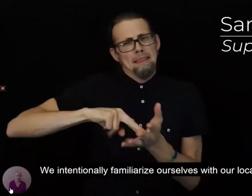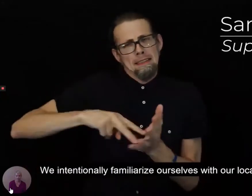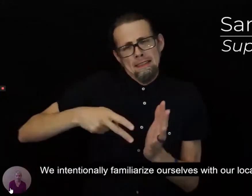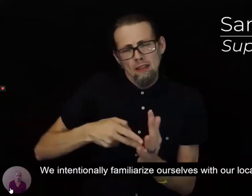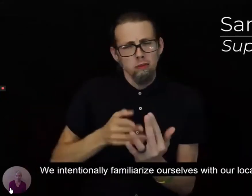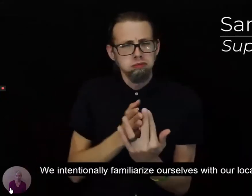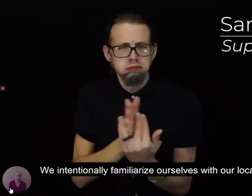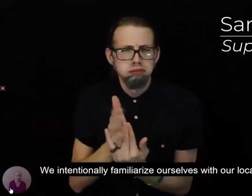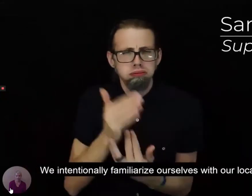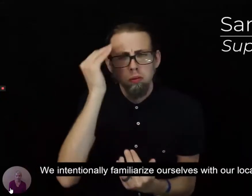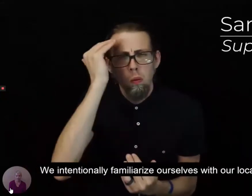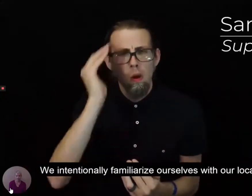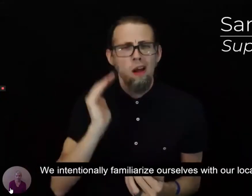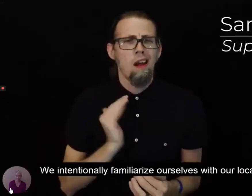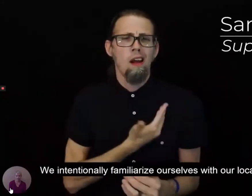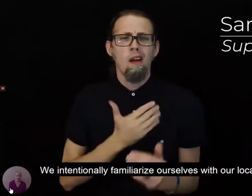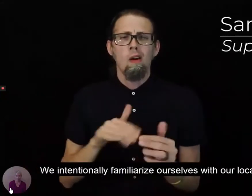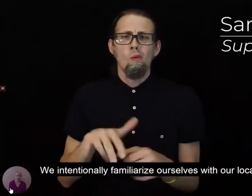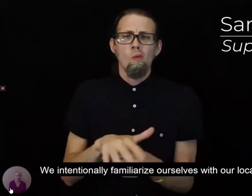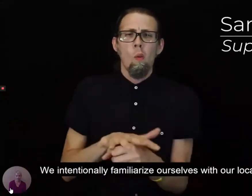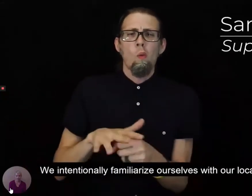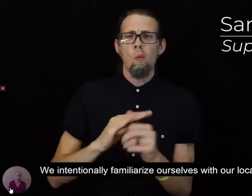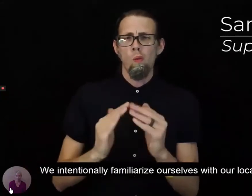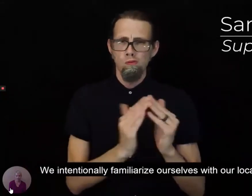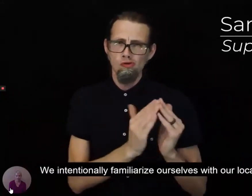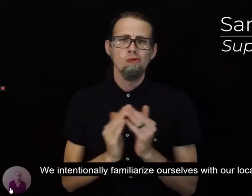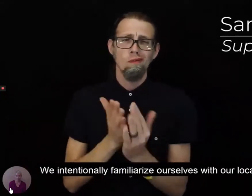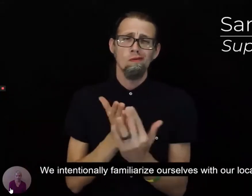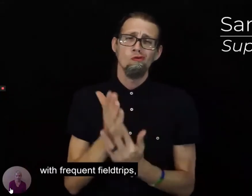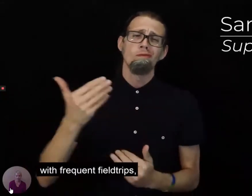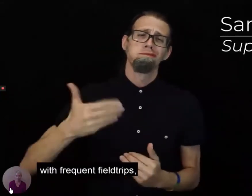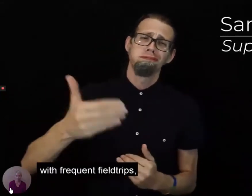We intentionally familiarize ourselves with our local community